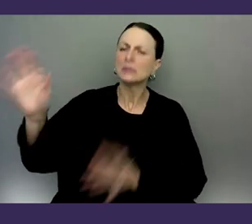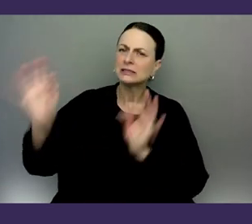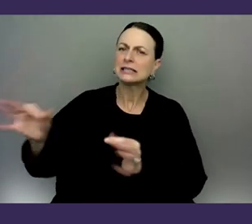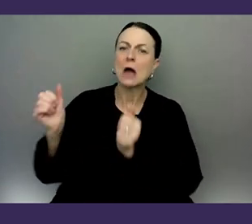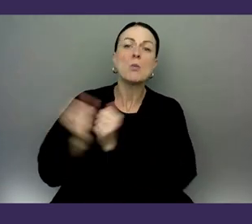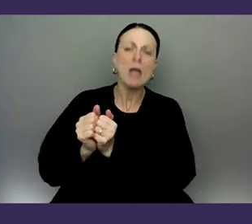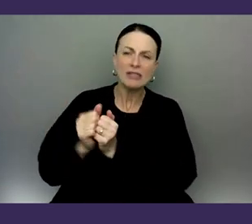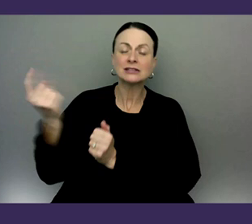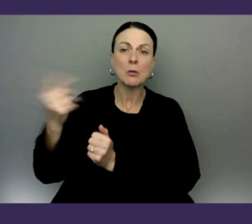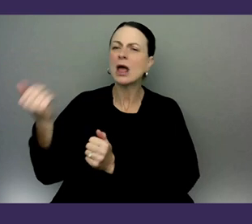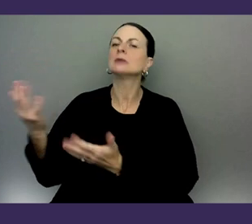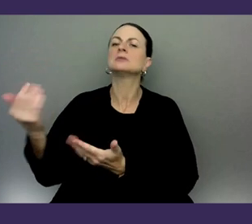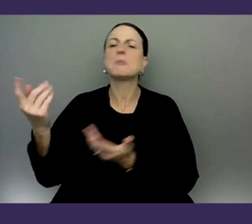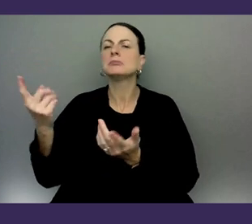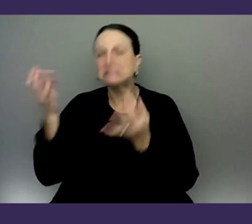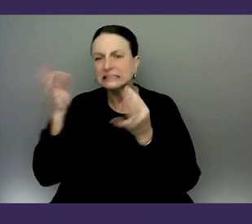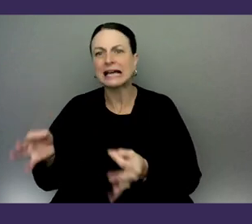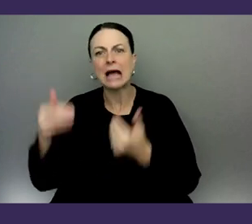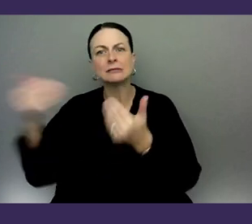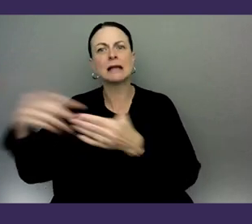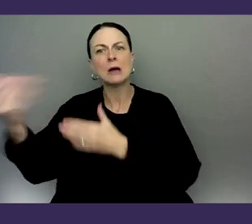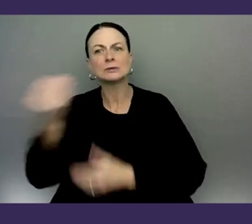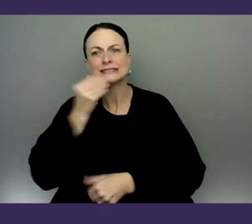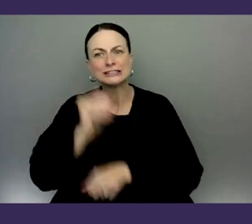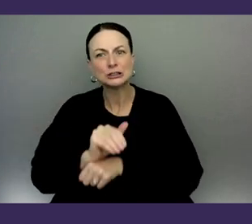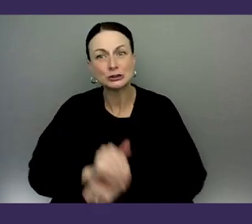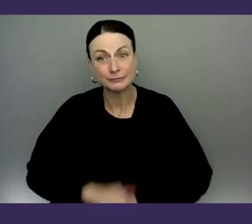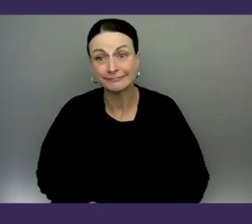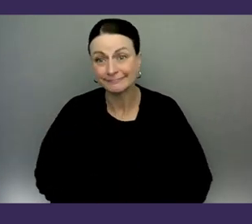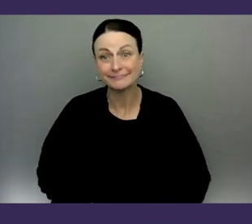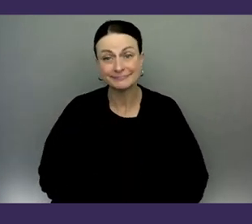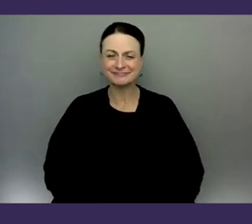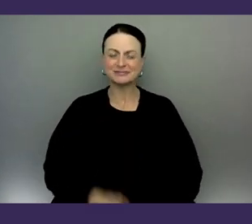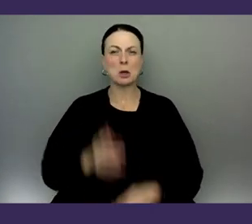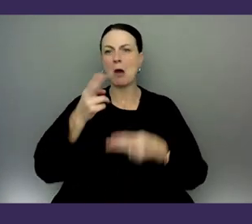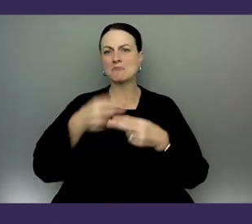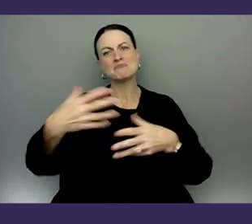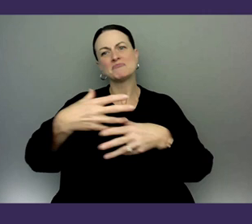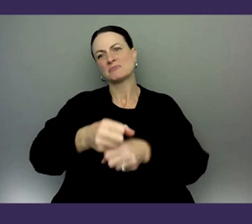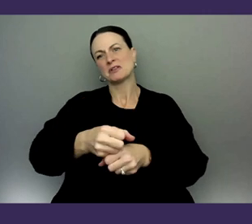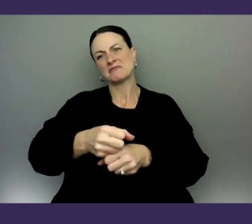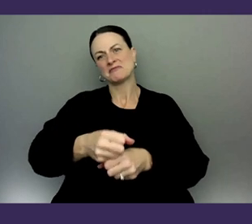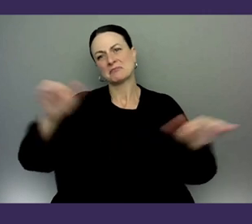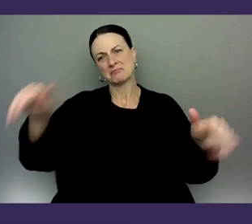about where they might go for dinner tonight. So this is just a brief kind of introductory question